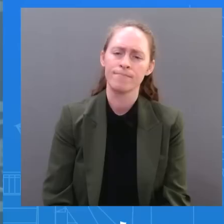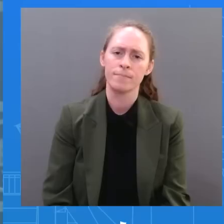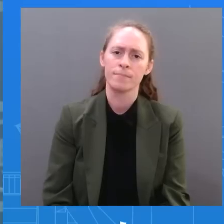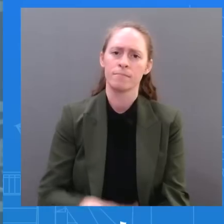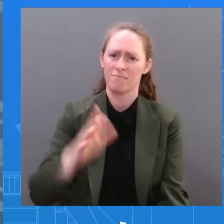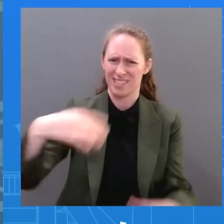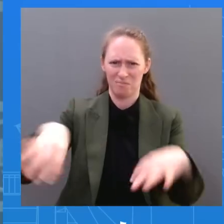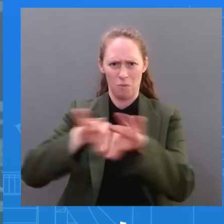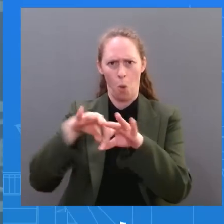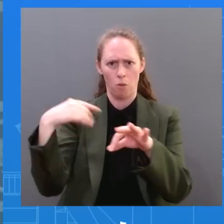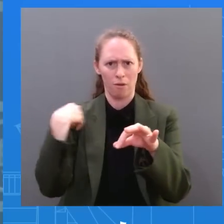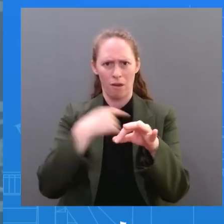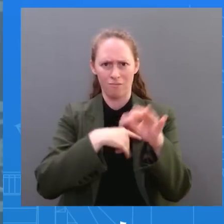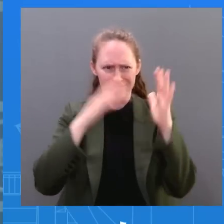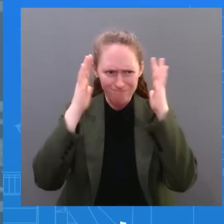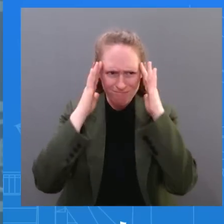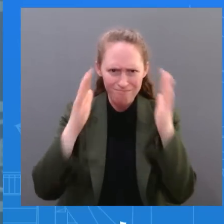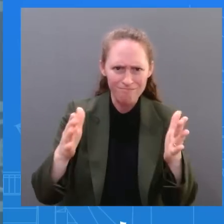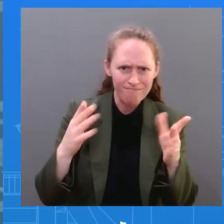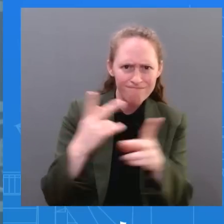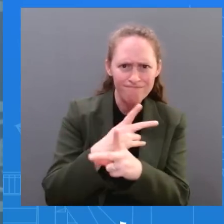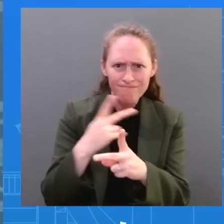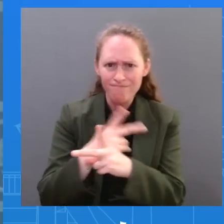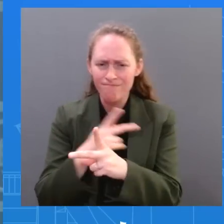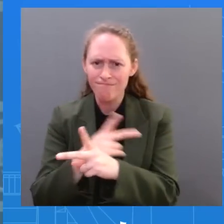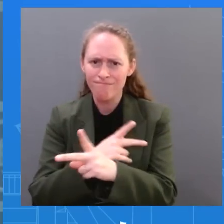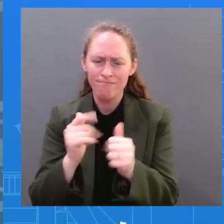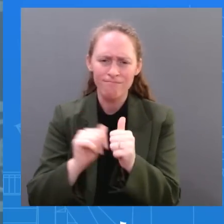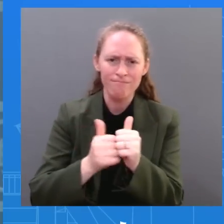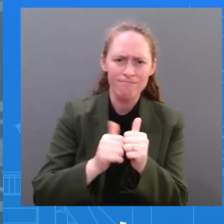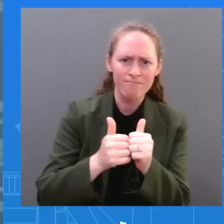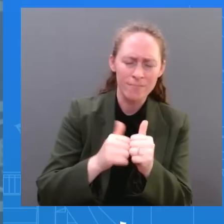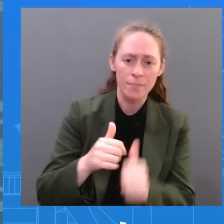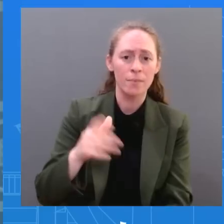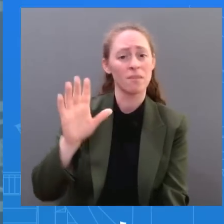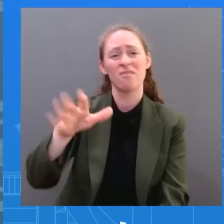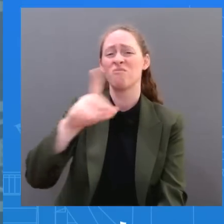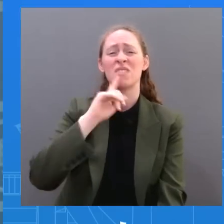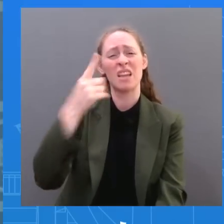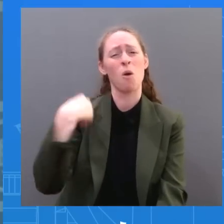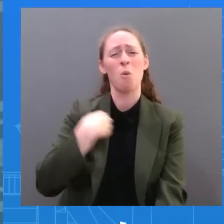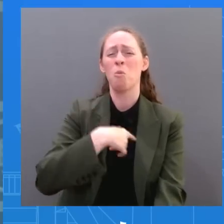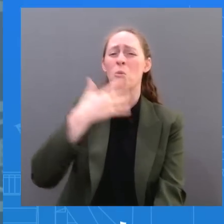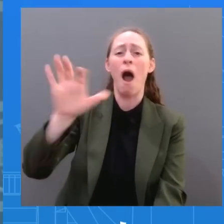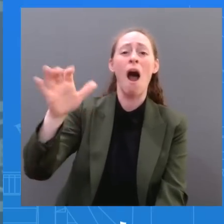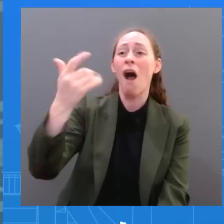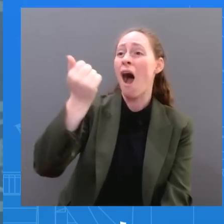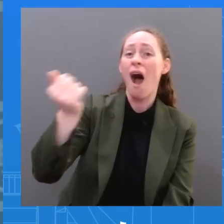that is held abroad or detained or held hostage abroad, we need to bring back safely